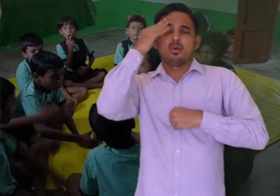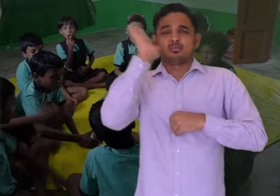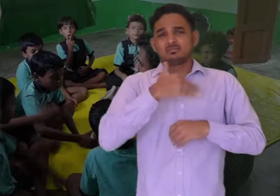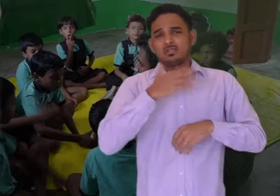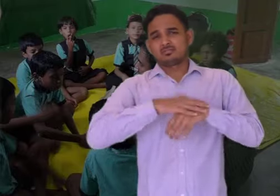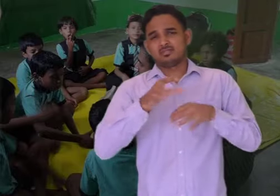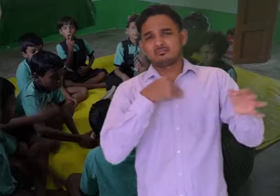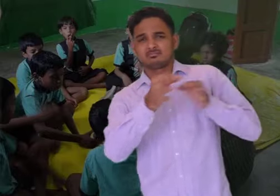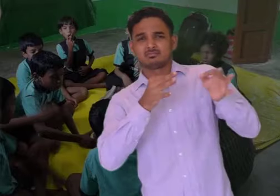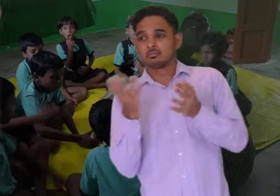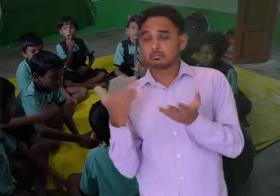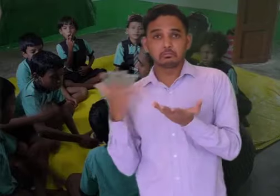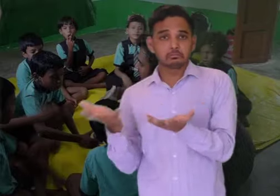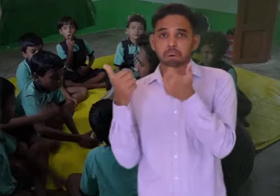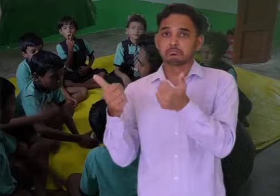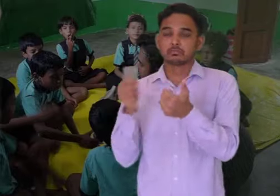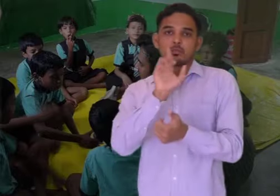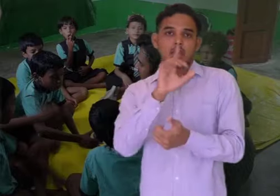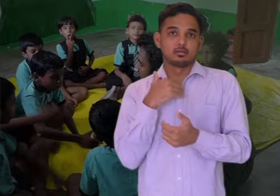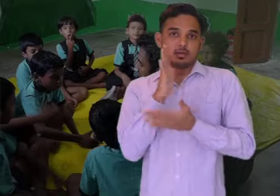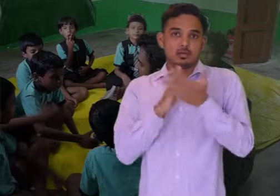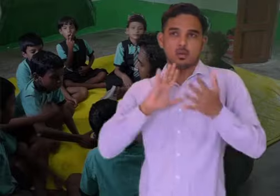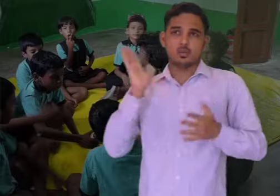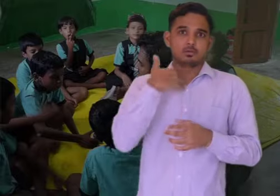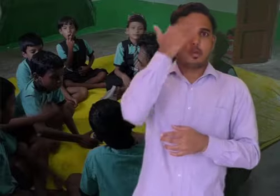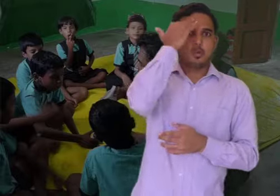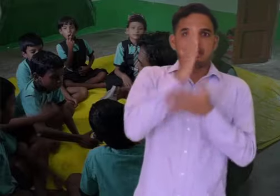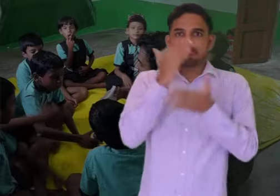the pictures of various things like fruits flowers etc are shown